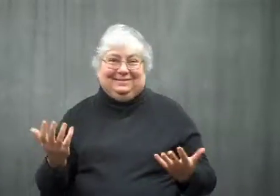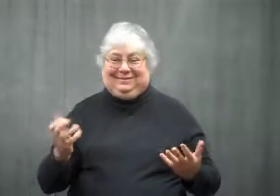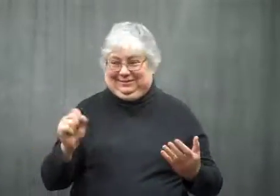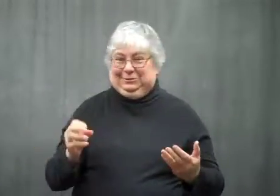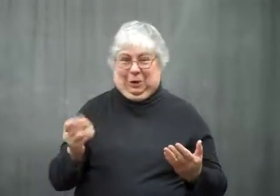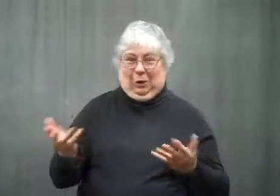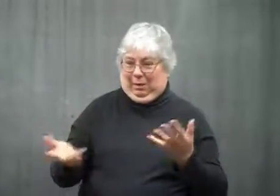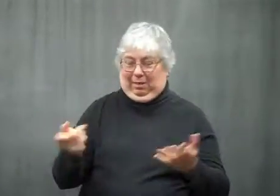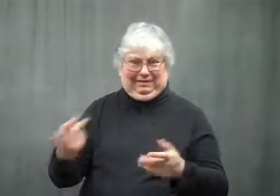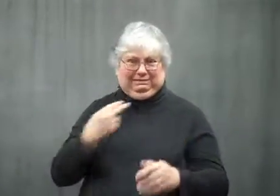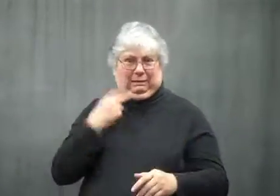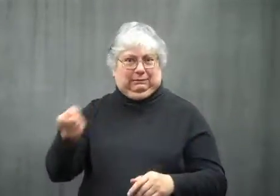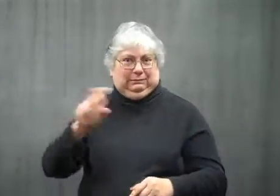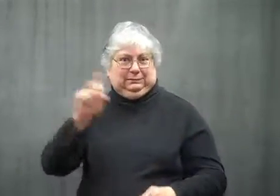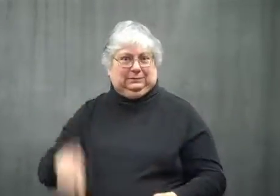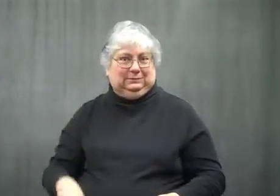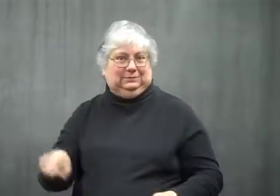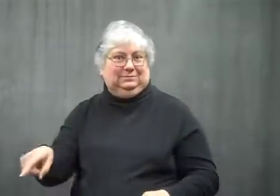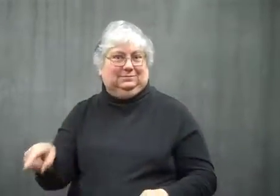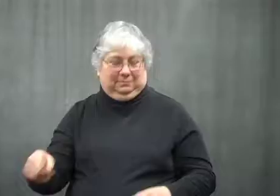So this Texas couple is stuck.